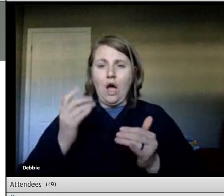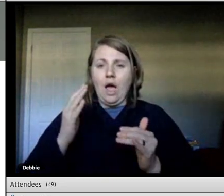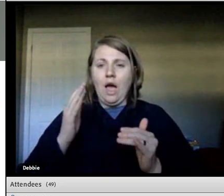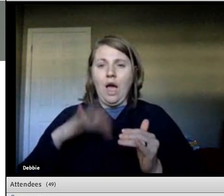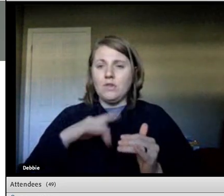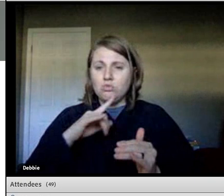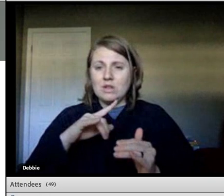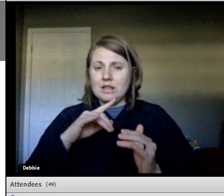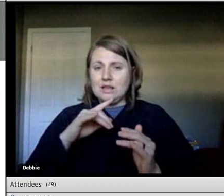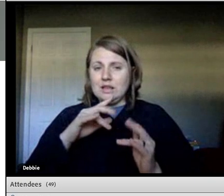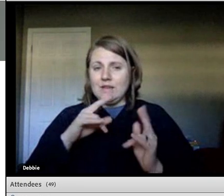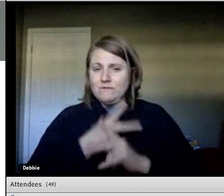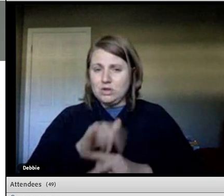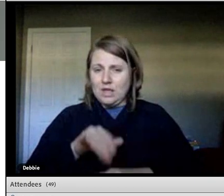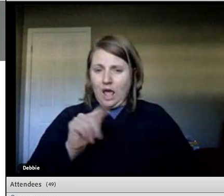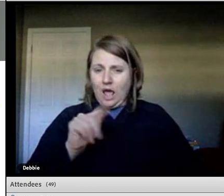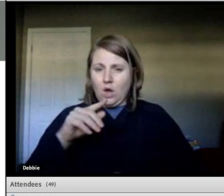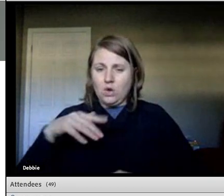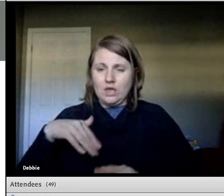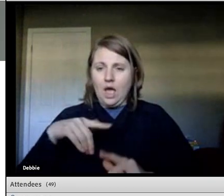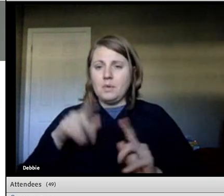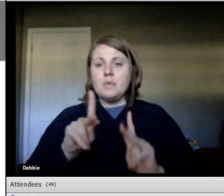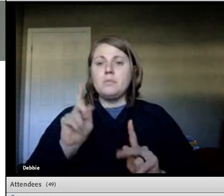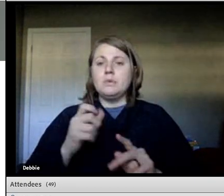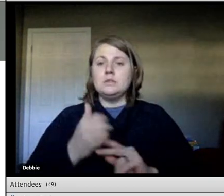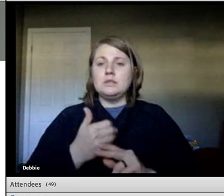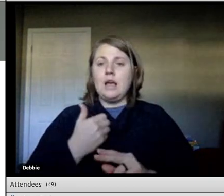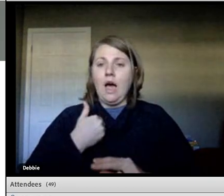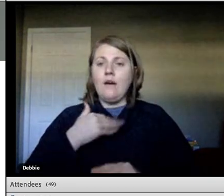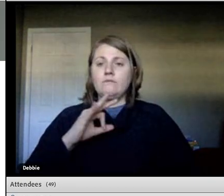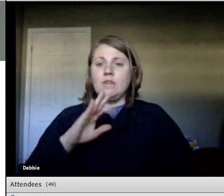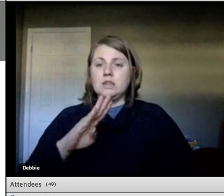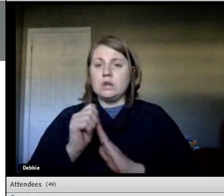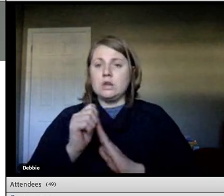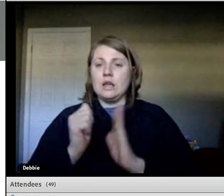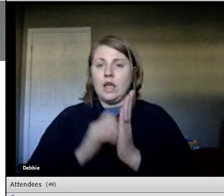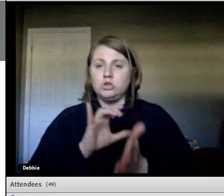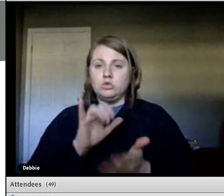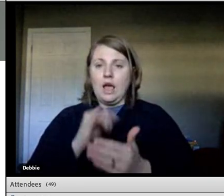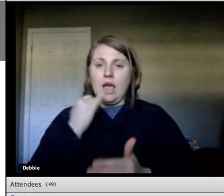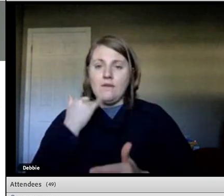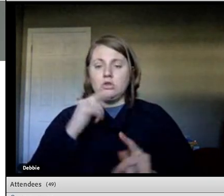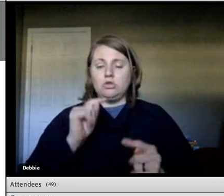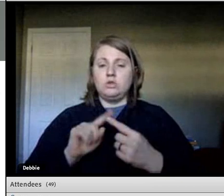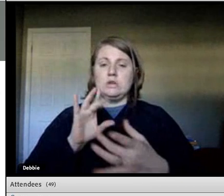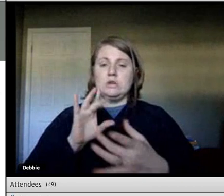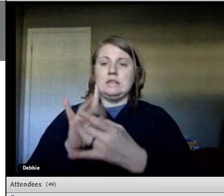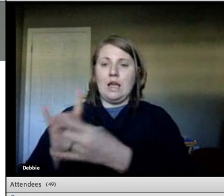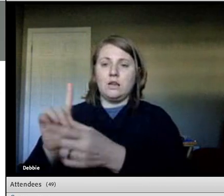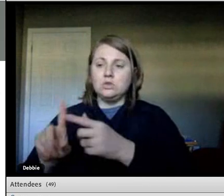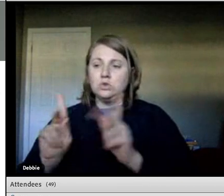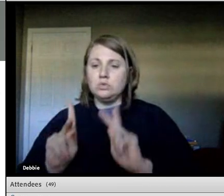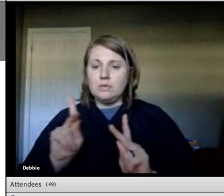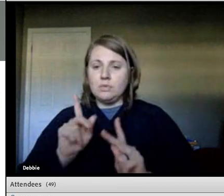and if we're trying to connect with patrons, they might not want to have their library programming connected to their Facebook account,